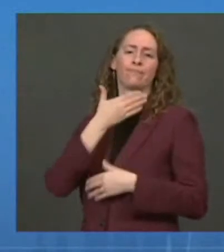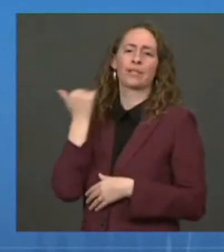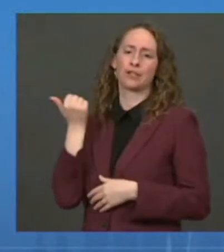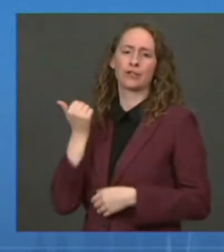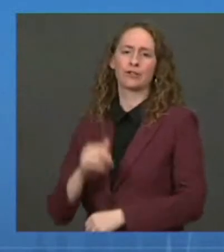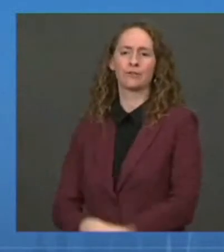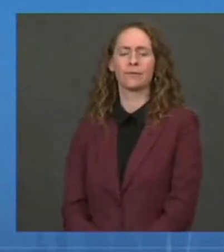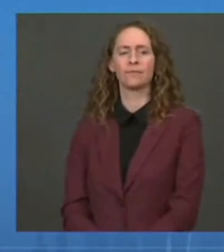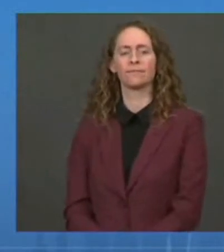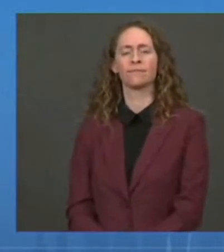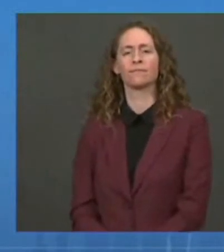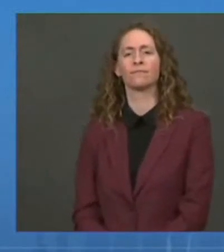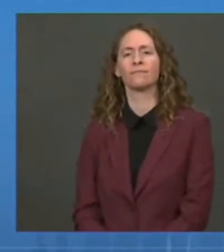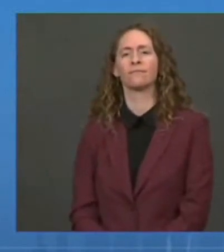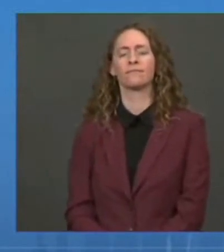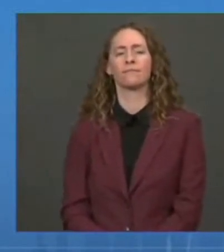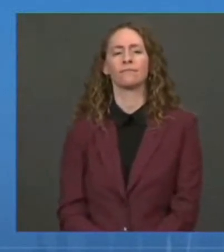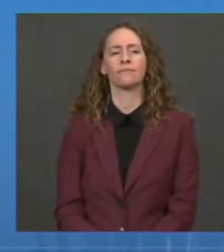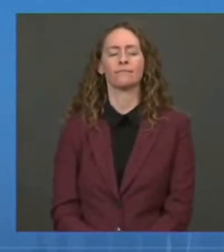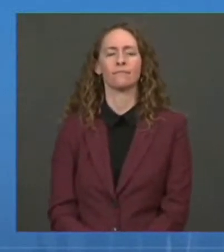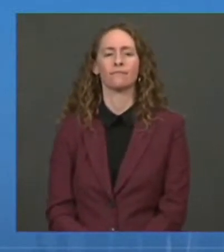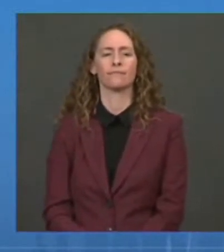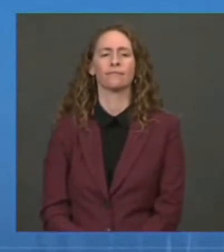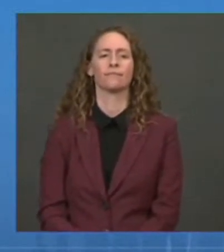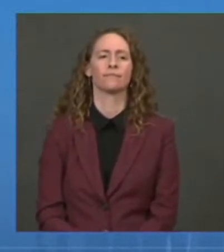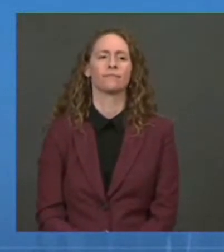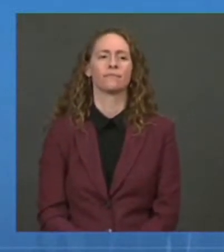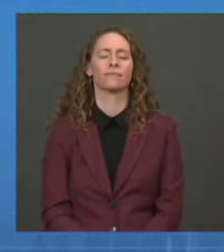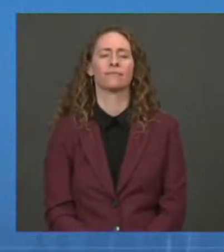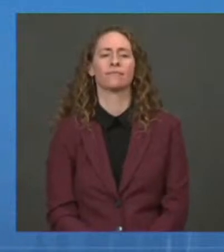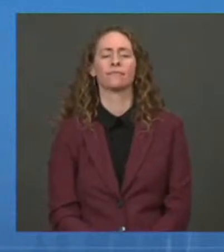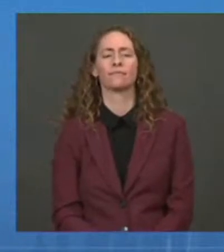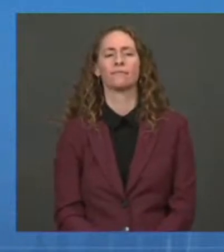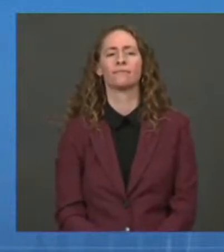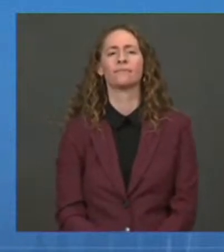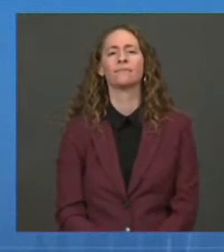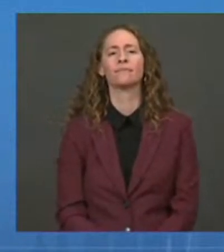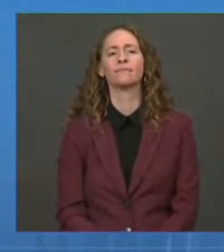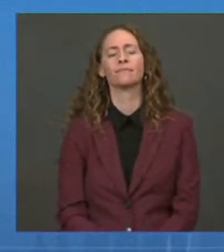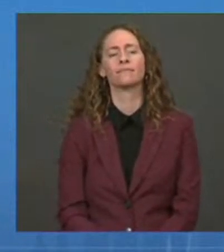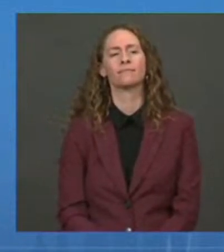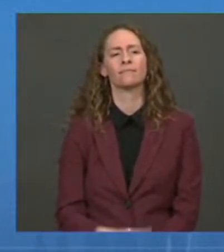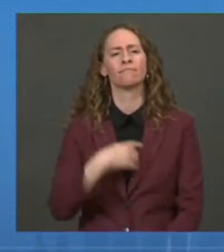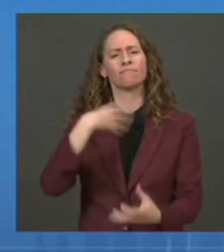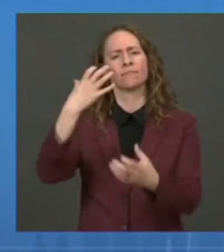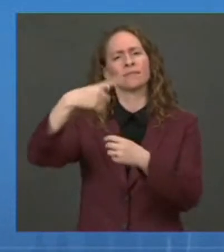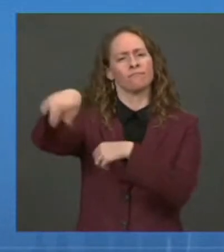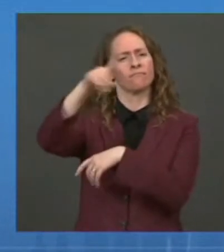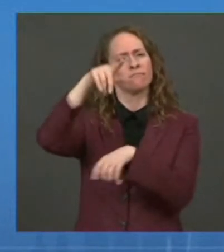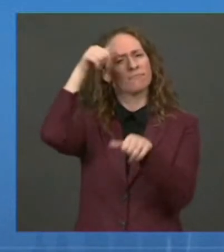NEXT SLIDE. SO IF YOU LOOK AT THISRIGHT